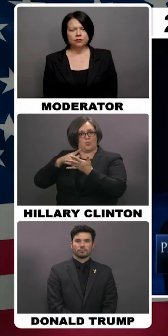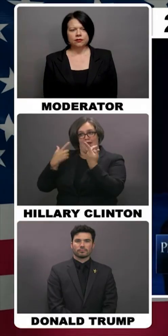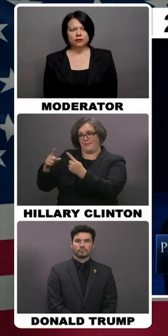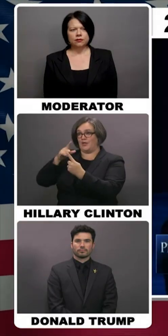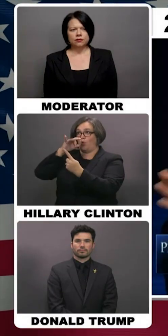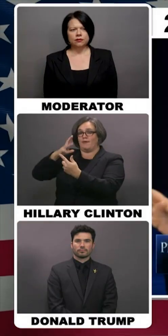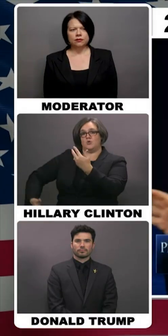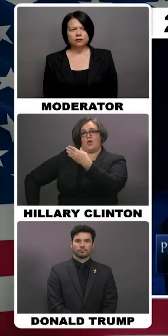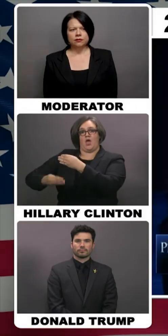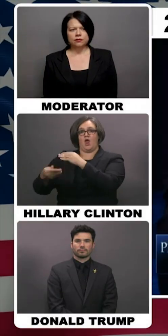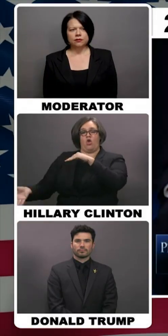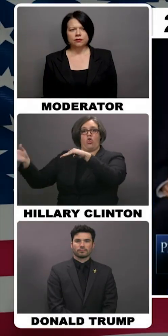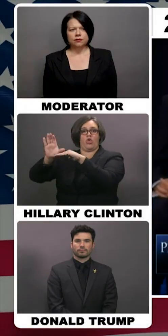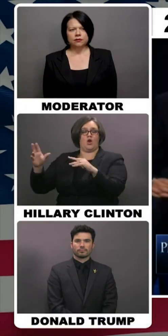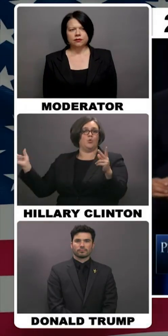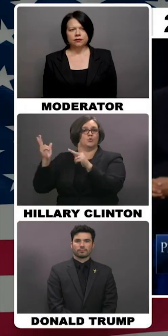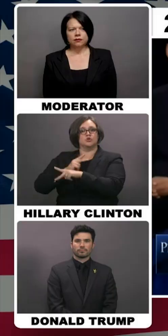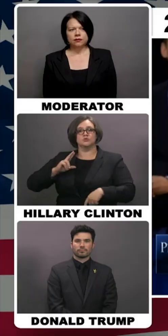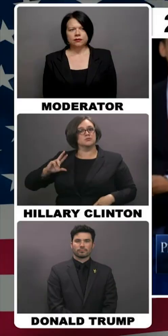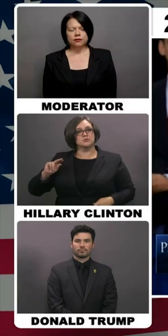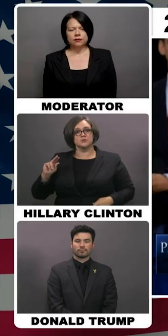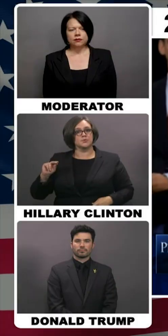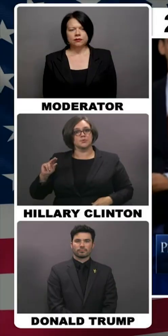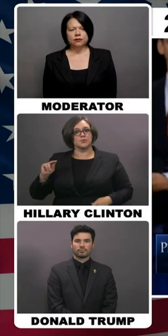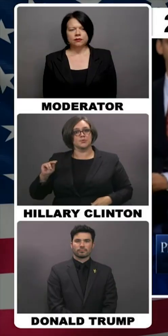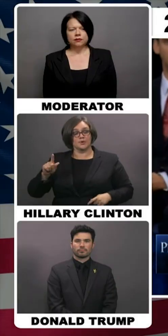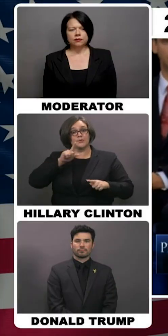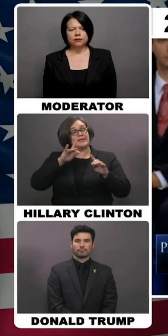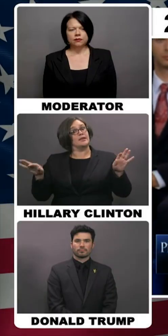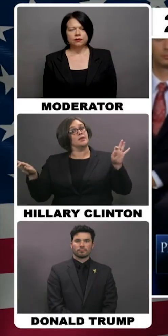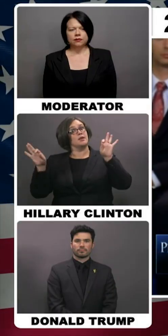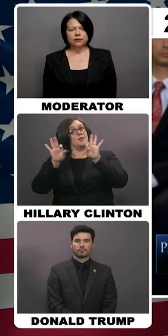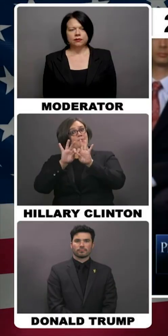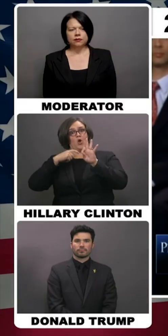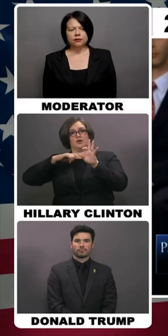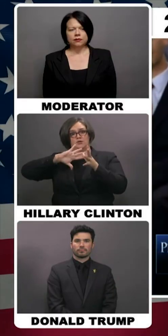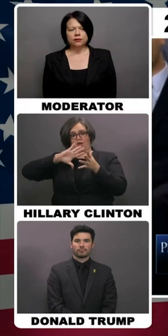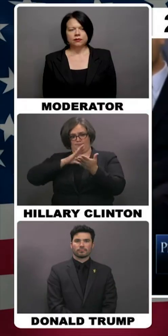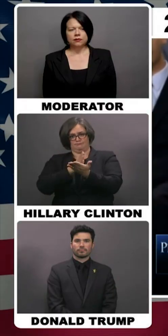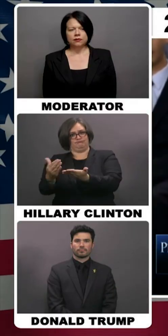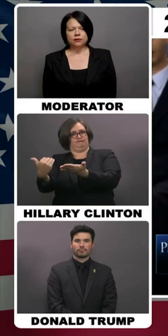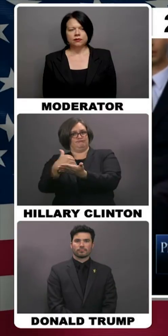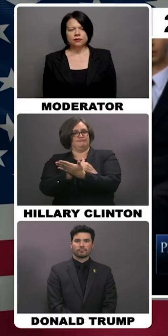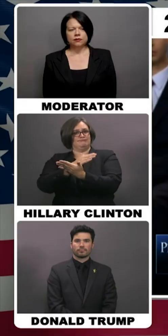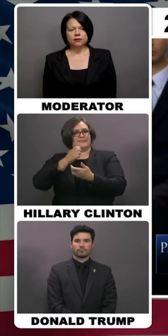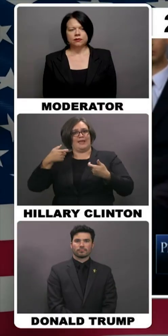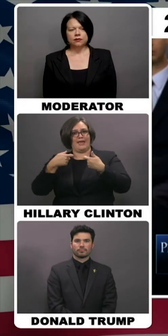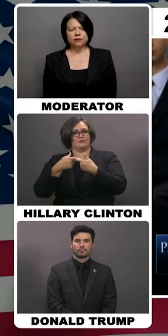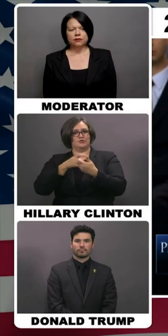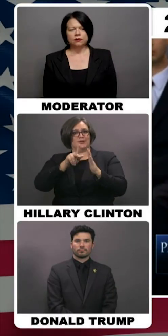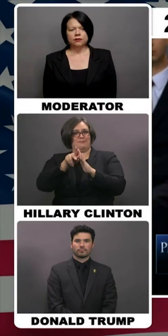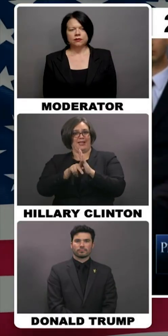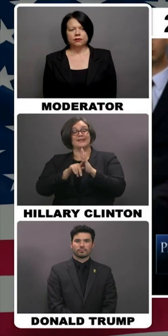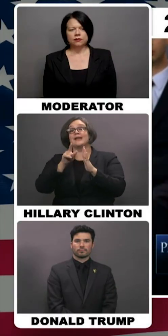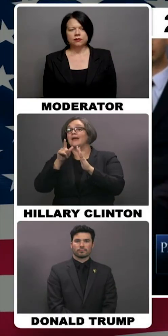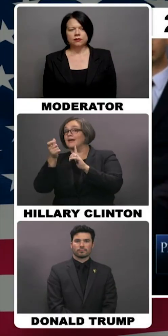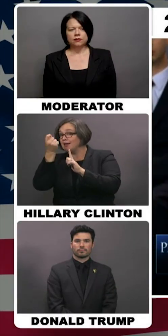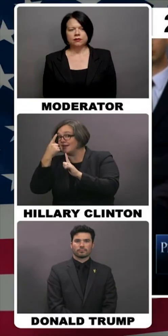So I have a comprehensive energy policy, but it really does include fighting climate change because I think that is a serious problem.